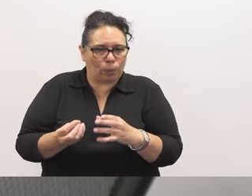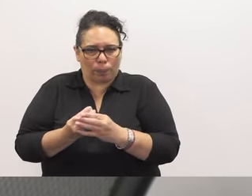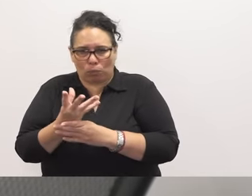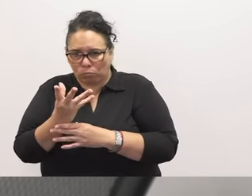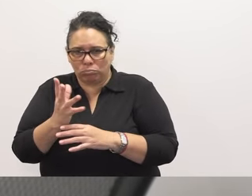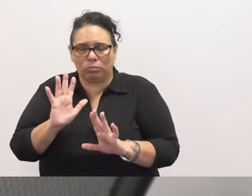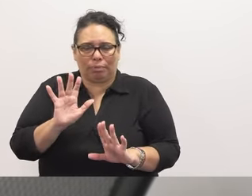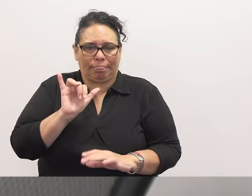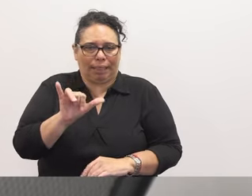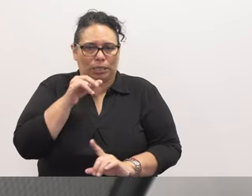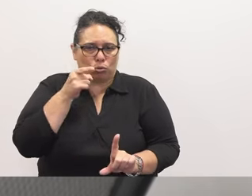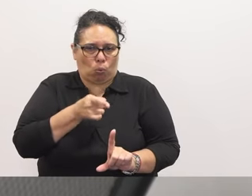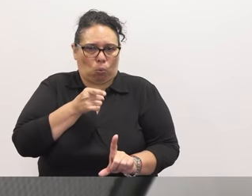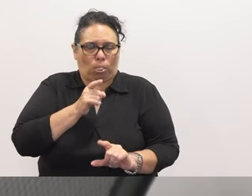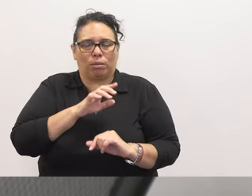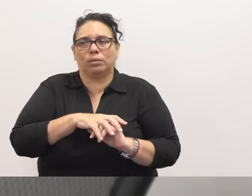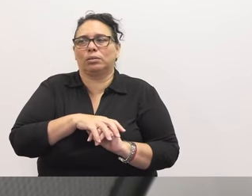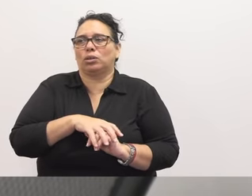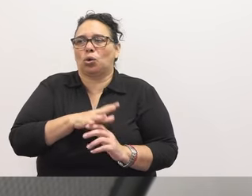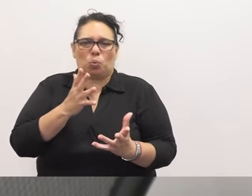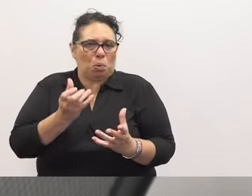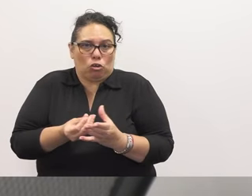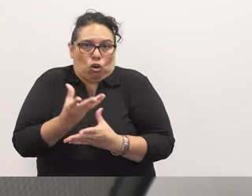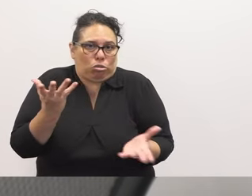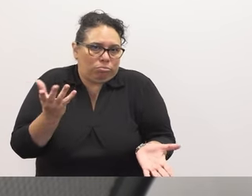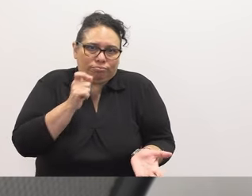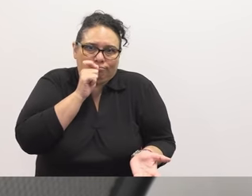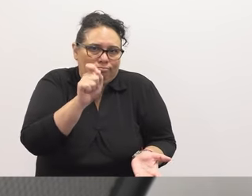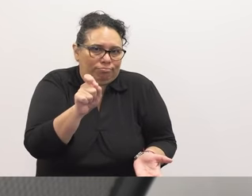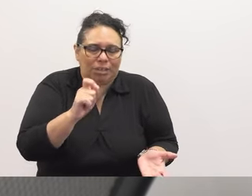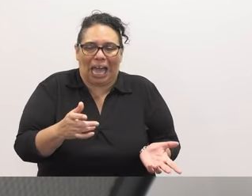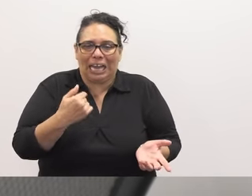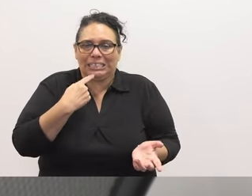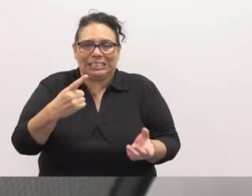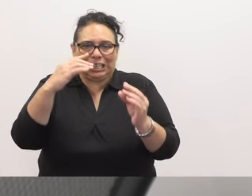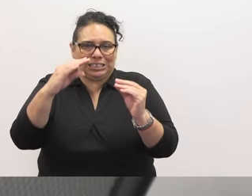That's what our goal is for our kids. We just want growth. And that's what I tell my teachers and they agree too.